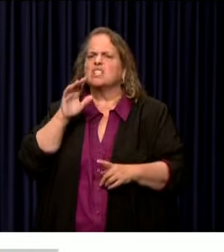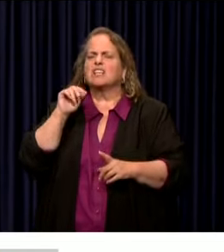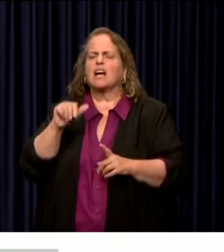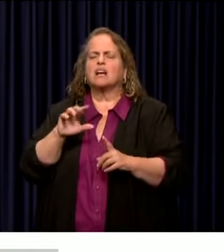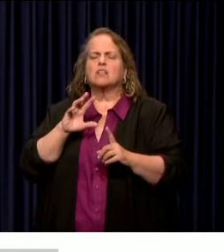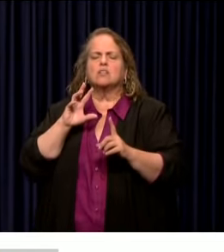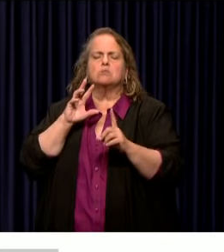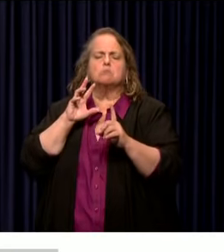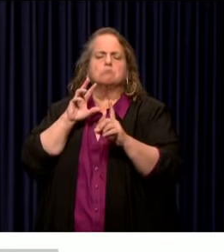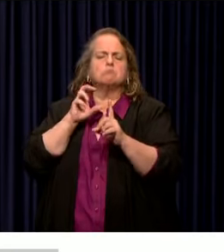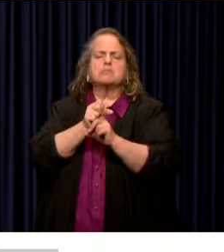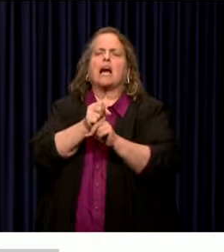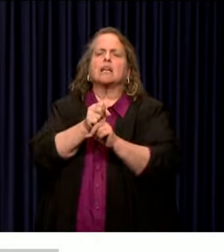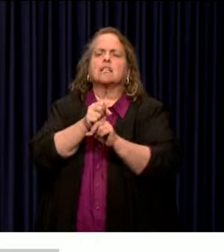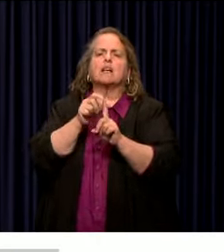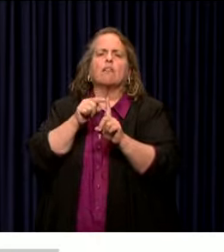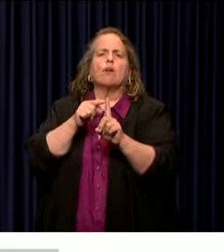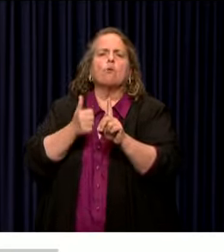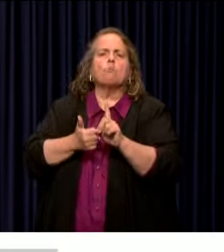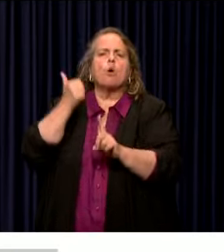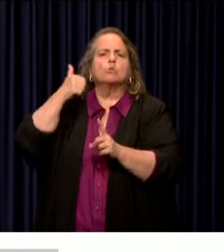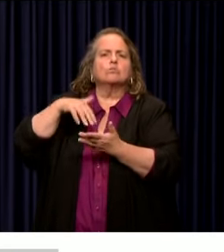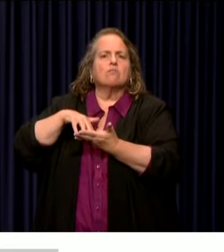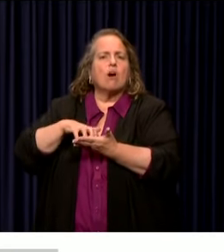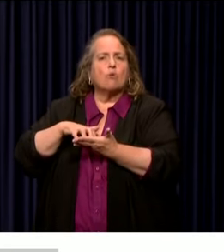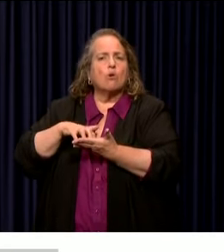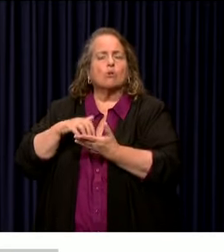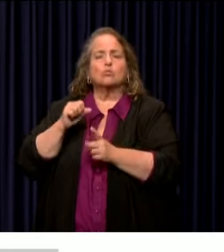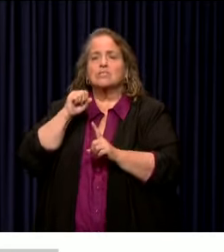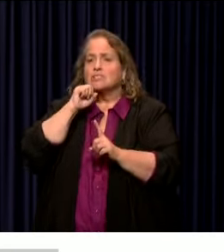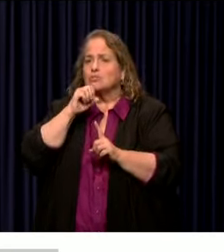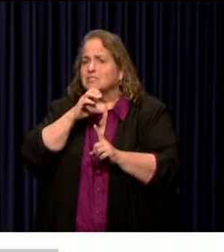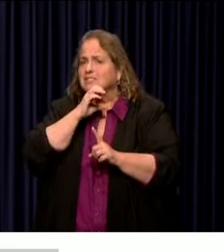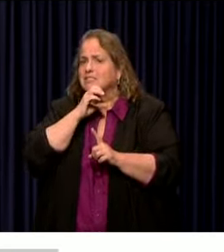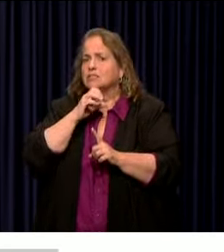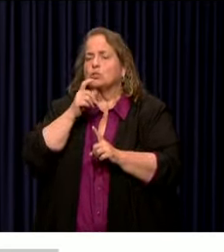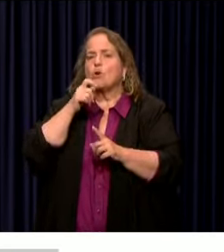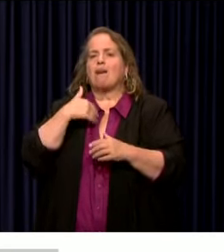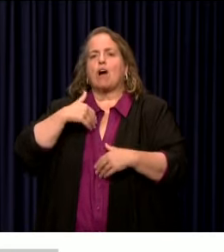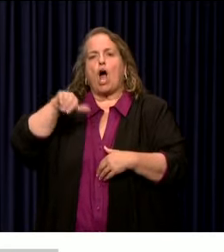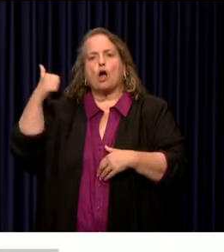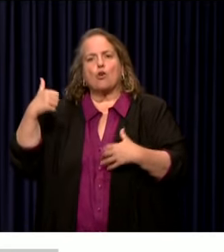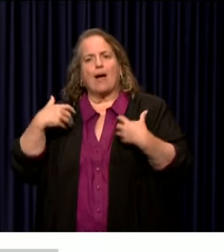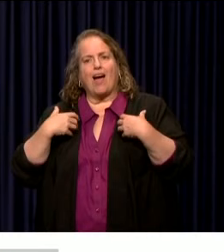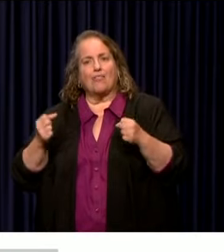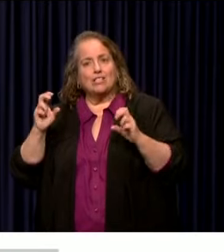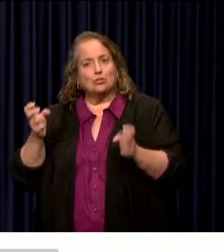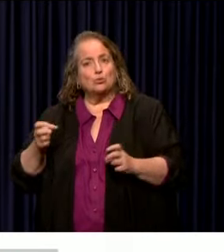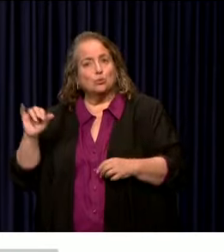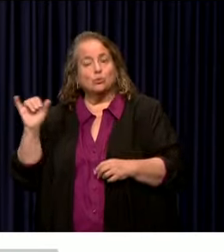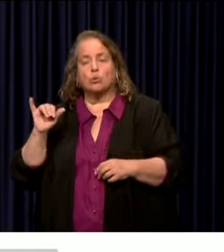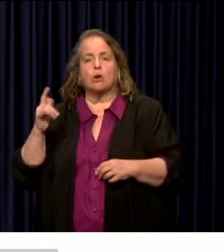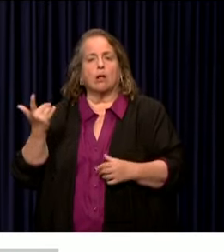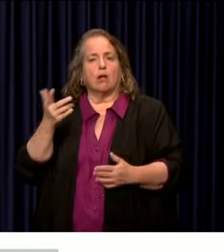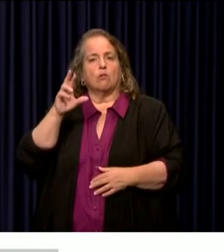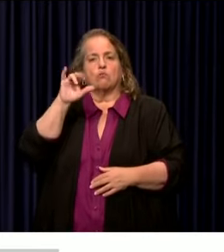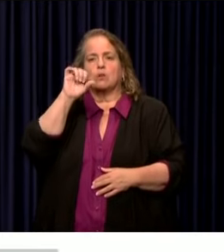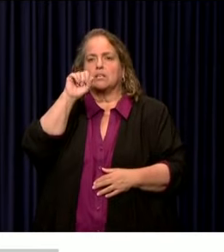IN THE STATE. EVERY DAY WE'RE WORKING HERE. BUT THIS, WE HAVE TO BE THINKING